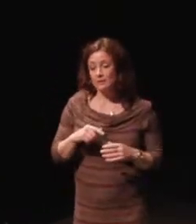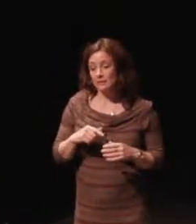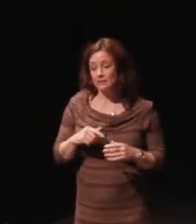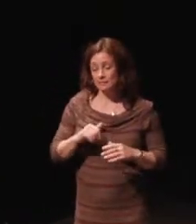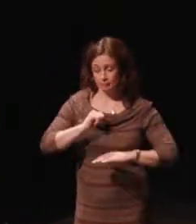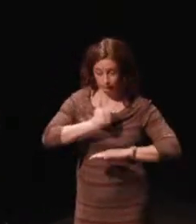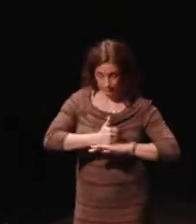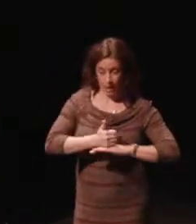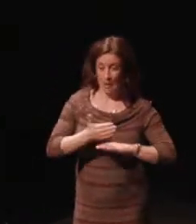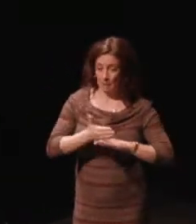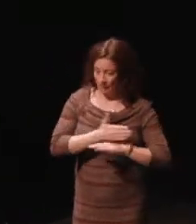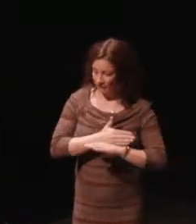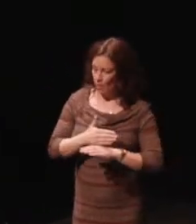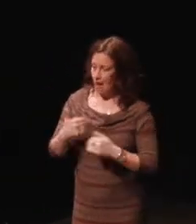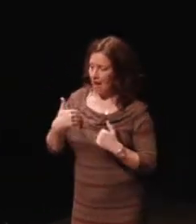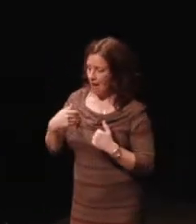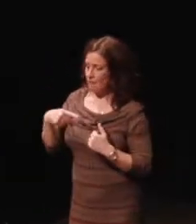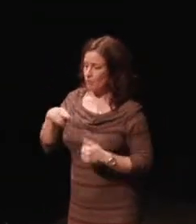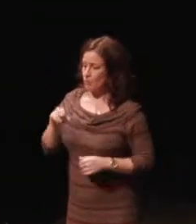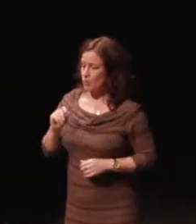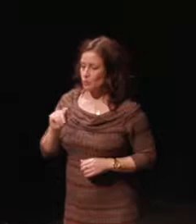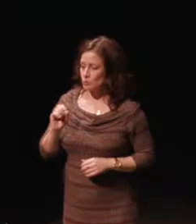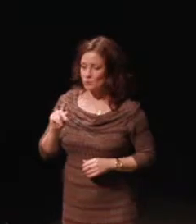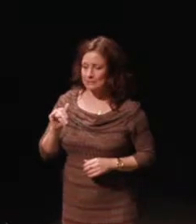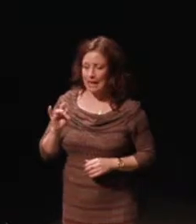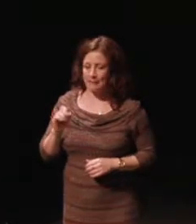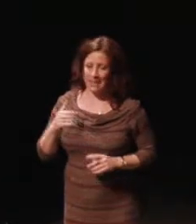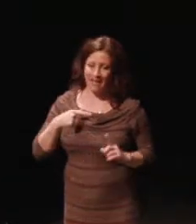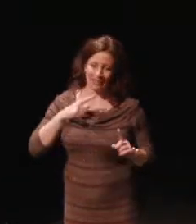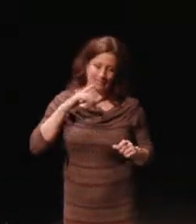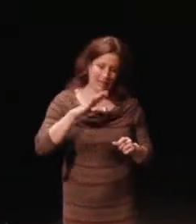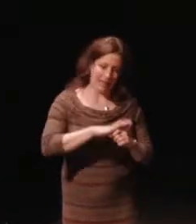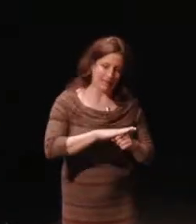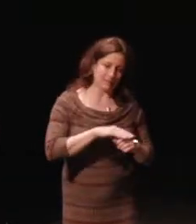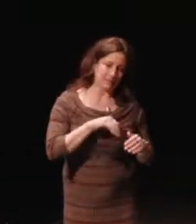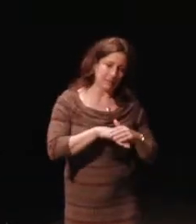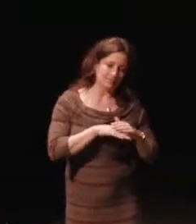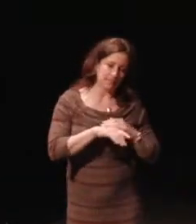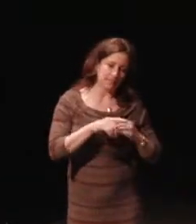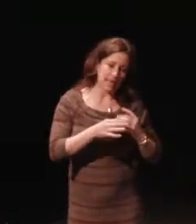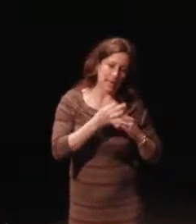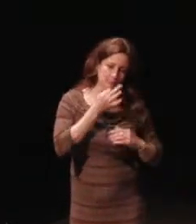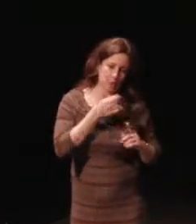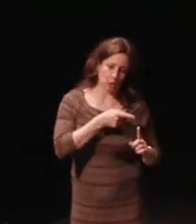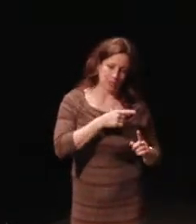was we had a dedicated accessibility expert who was part of the development team,